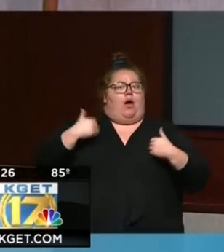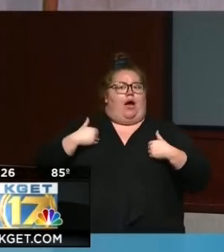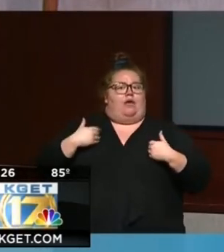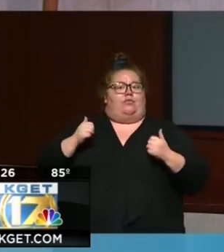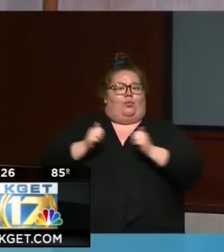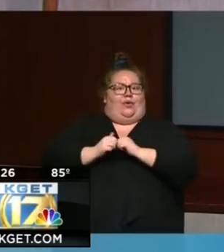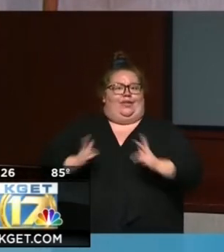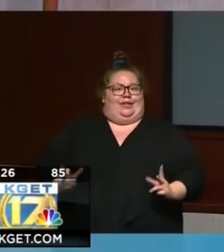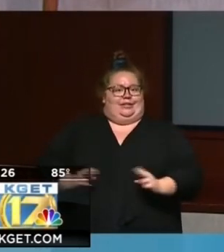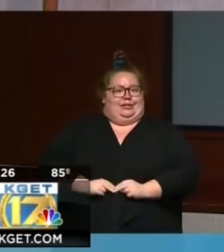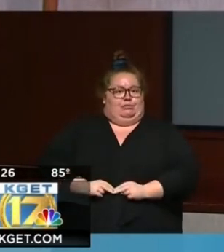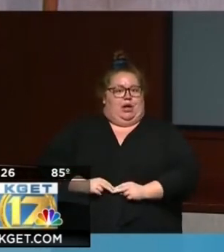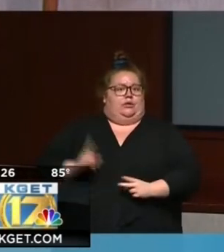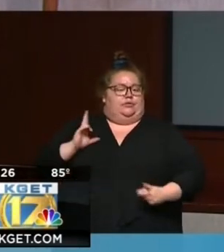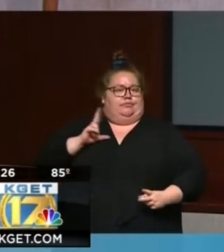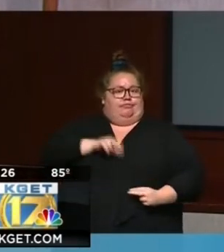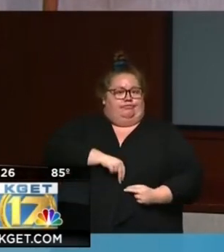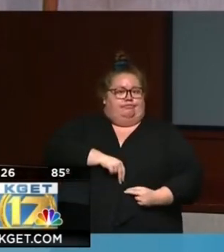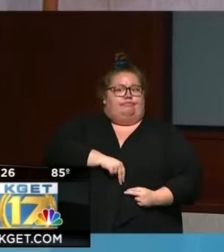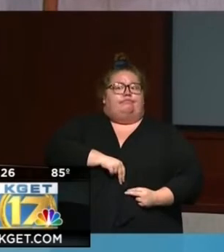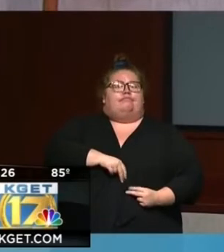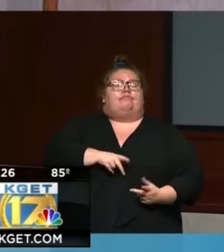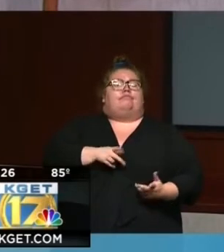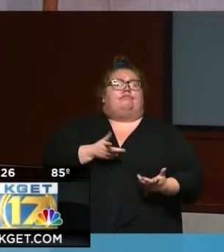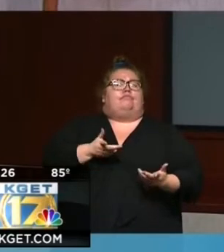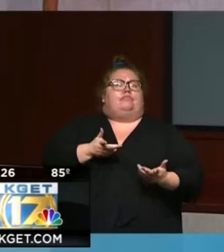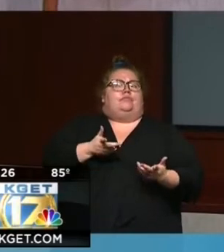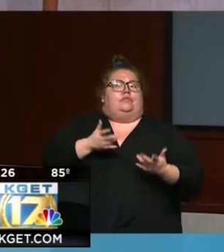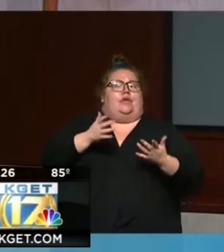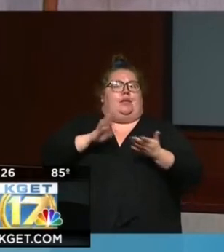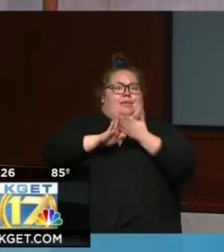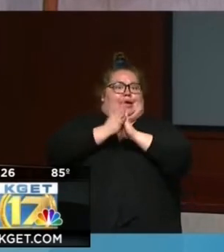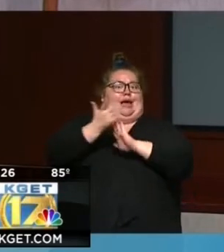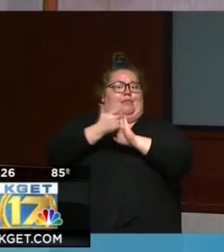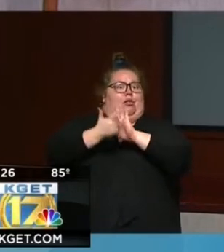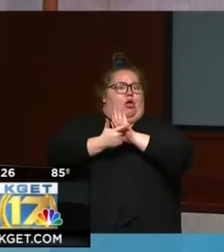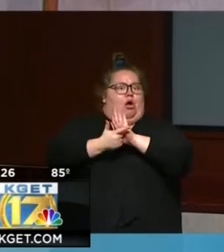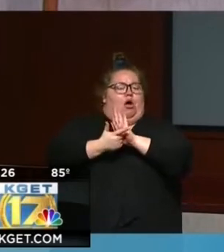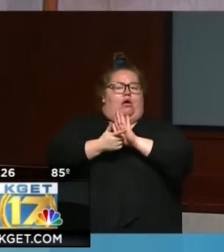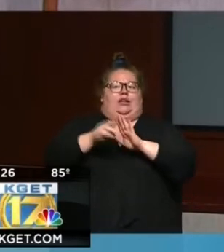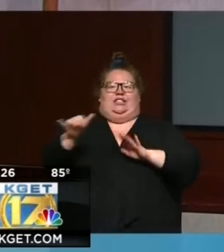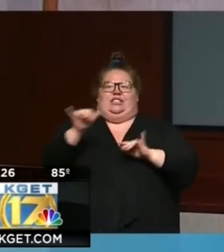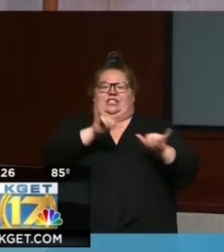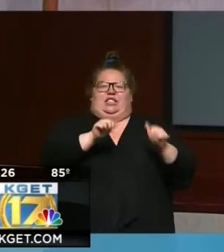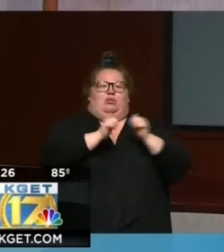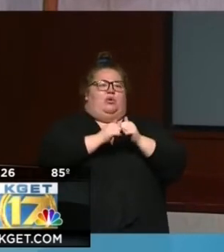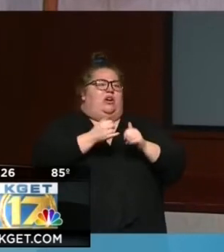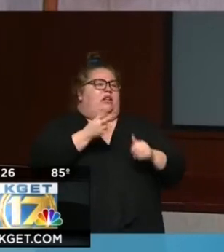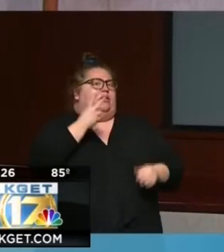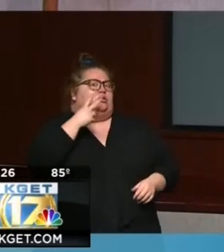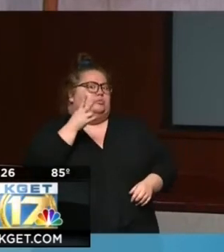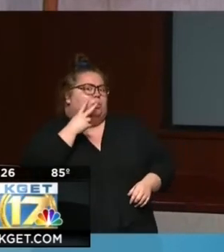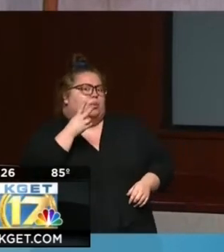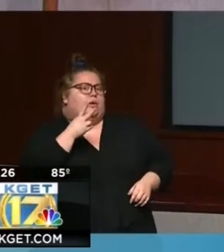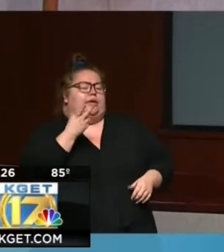THIS BEFORE WITH SEAT BELTS WHY EVERYBODY TRIED TO FIND EVERY WAY THEY COULD NOT TO WEAR SEAT BELTS AND THEN IT WAS SEVERAL